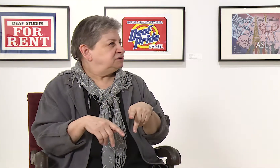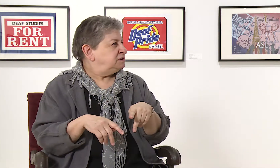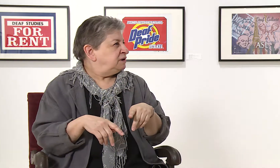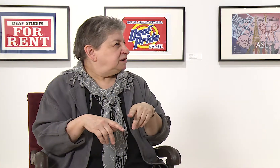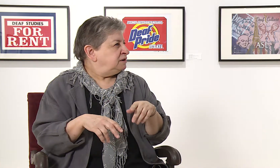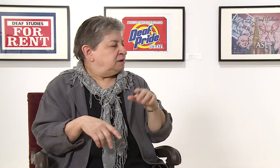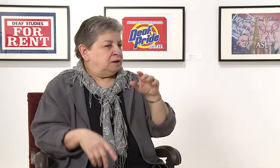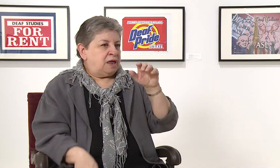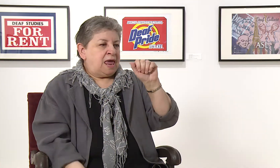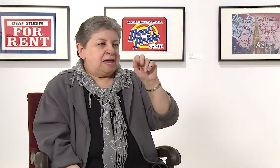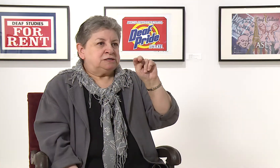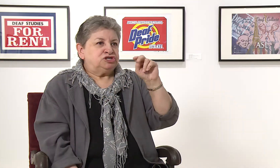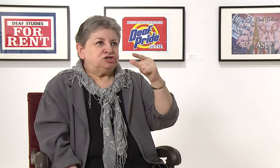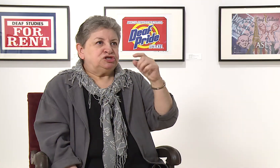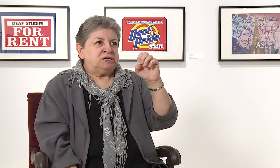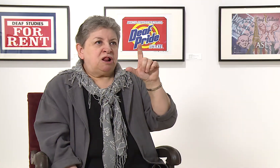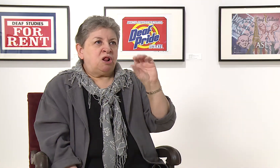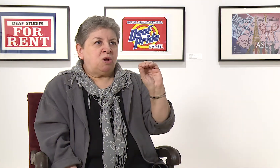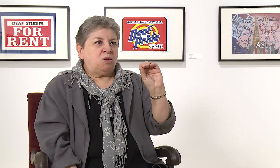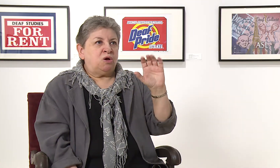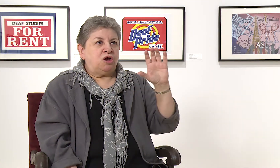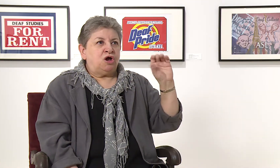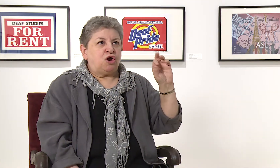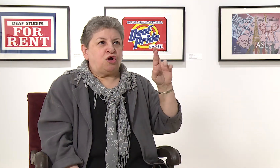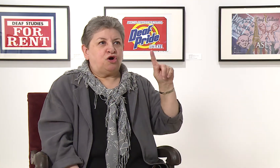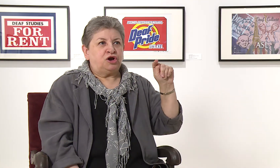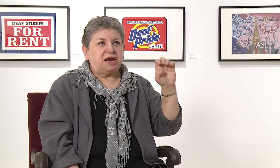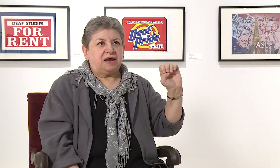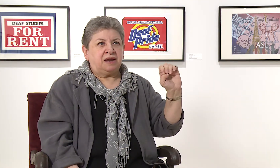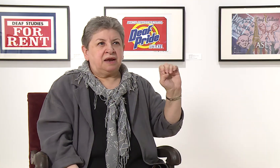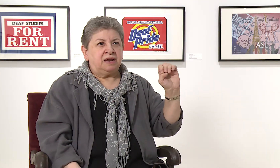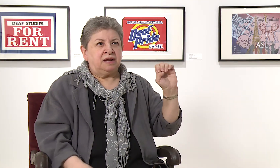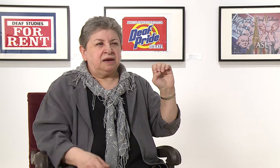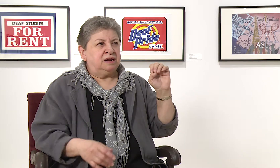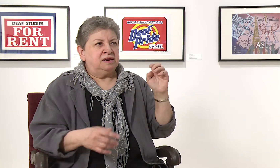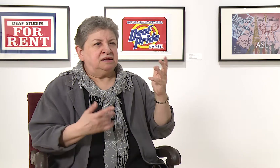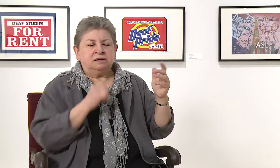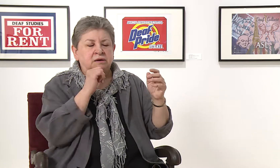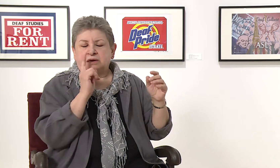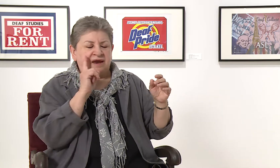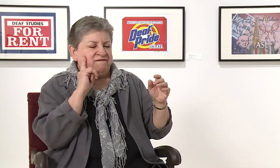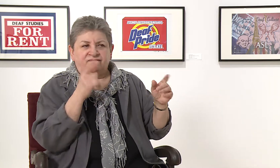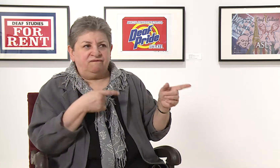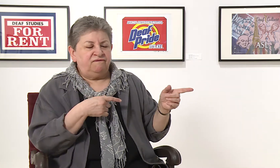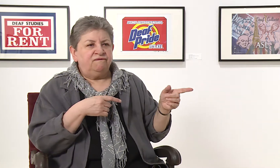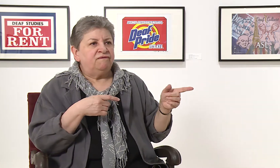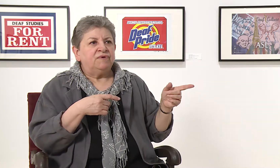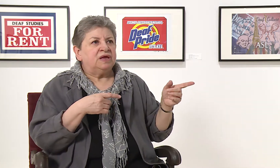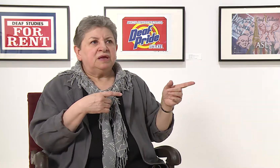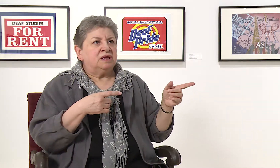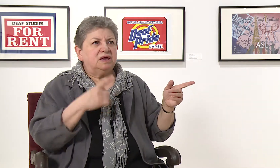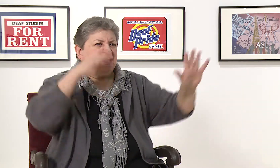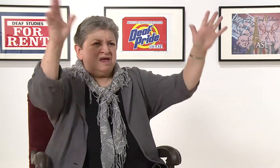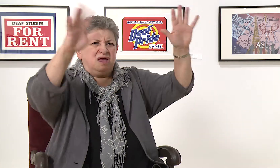That sentiment was echoed by the art department chairperson, who I believe was Angelo Corte.